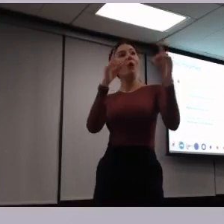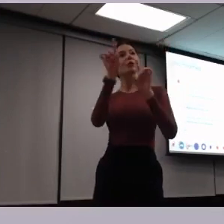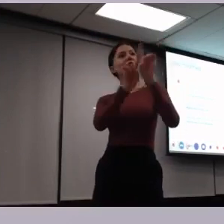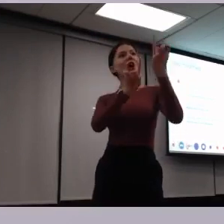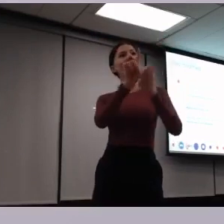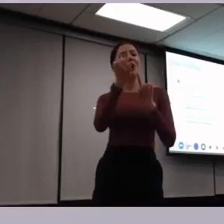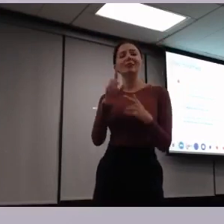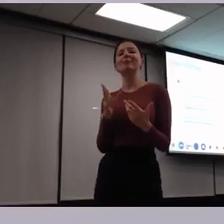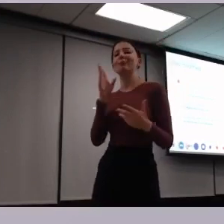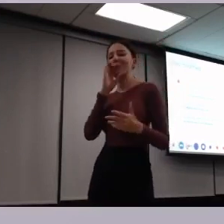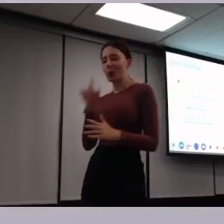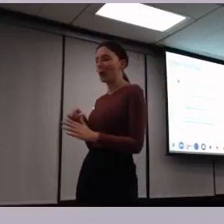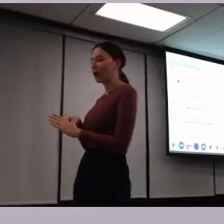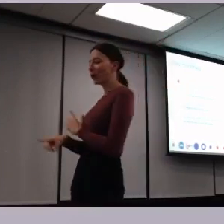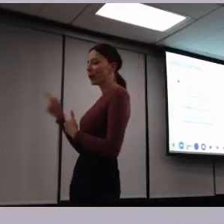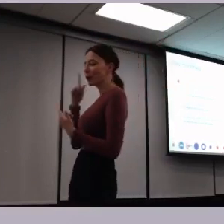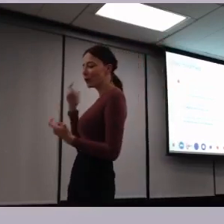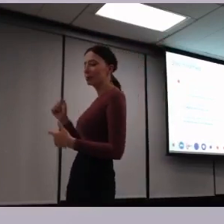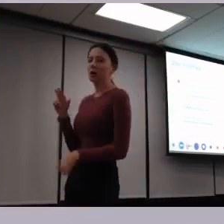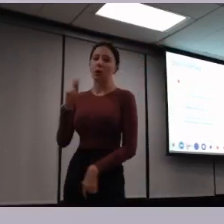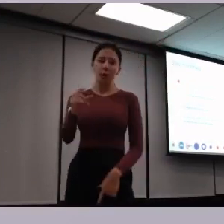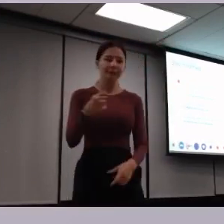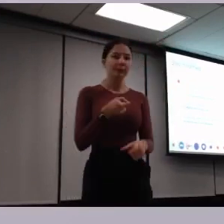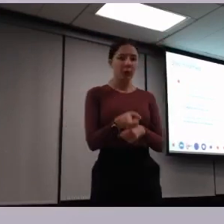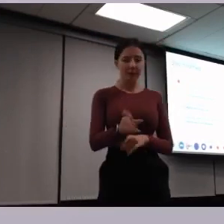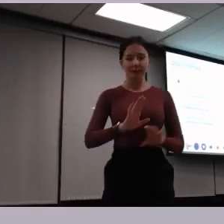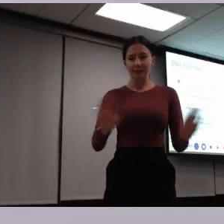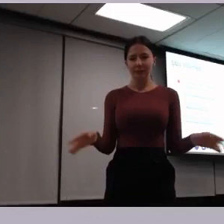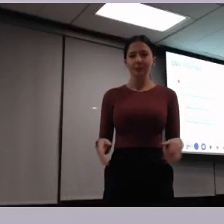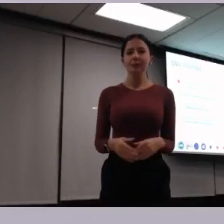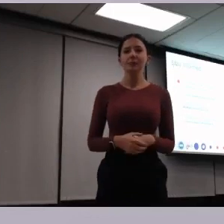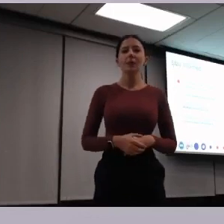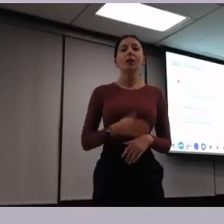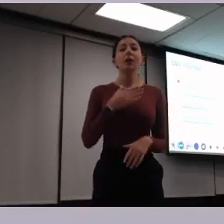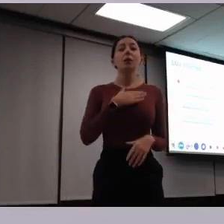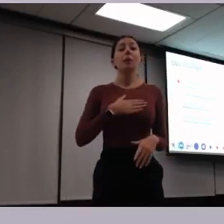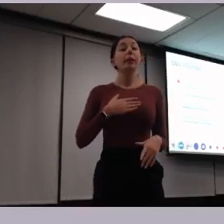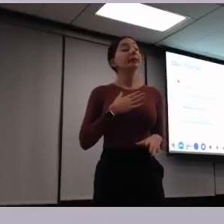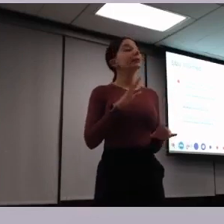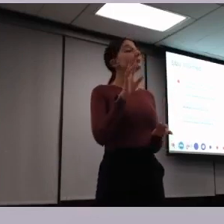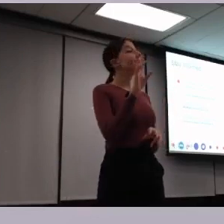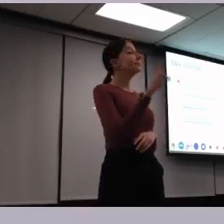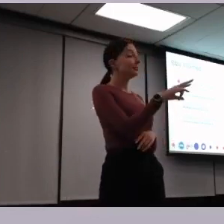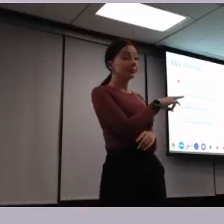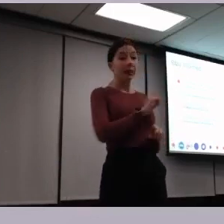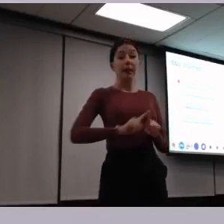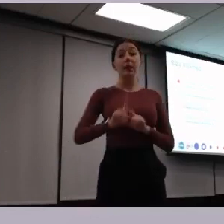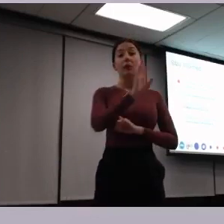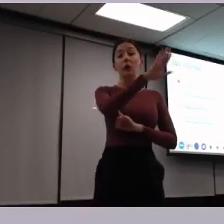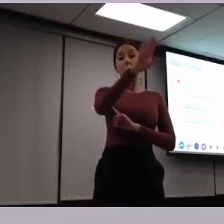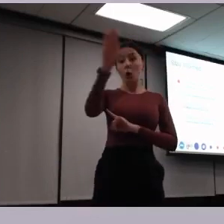but please go on the boards and got a professional staff back there. They're really excited. She's excited.